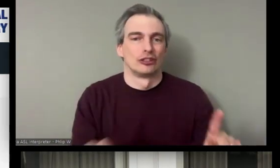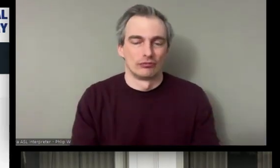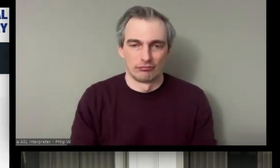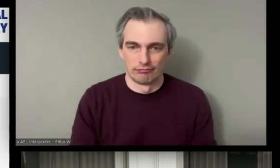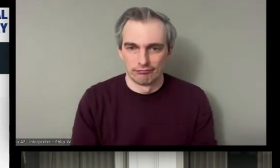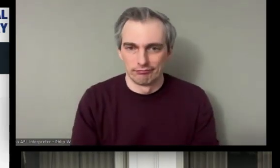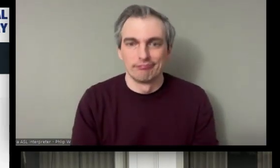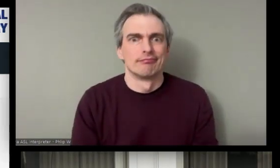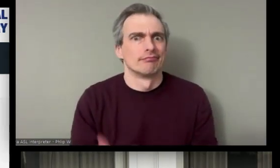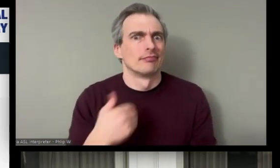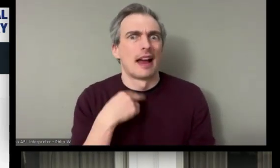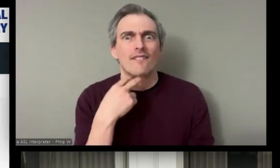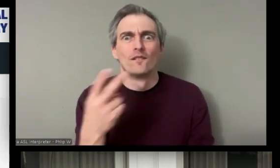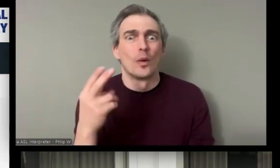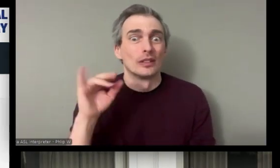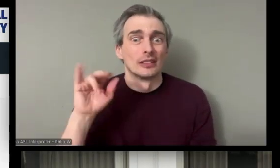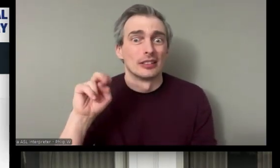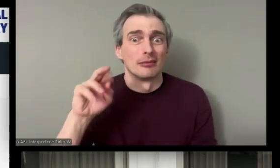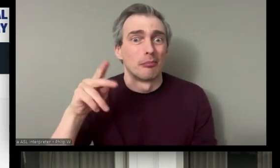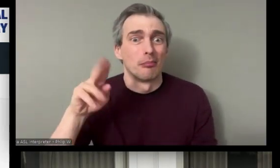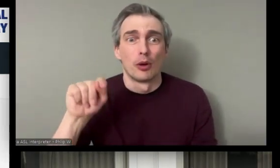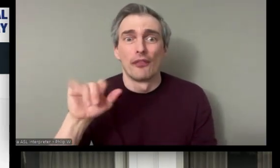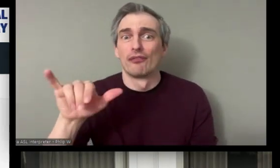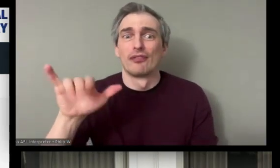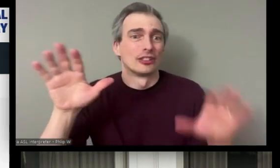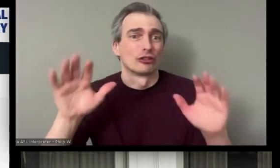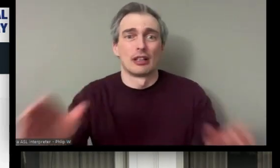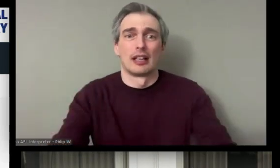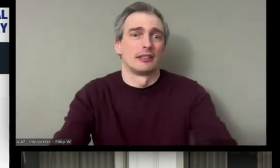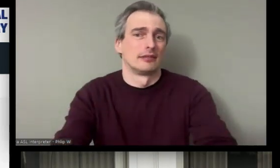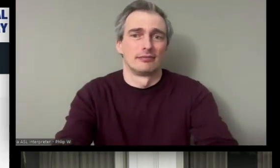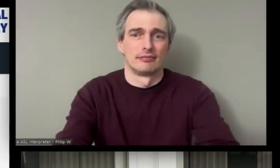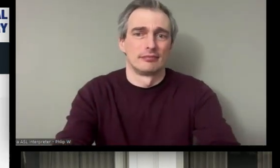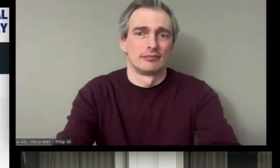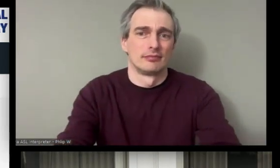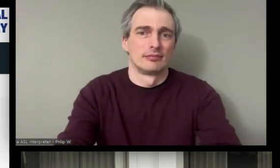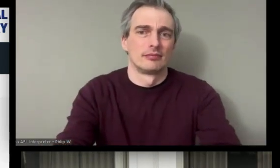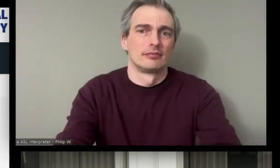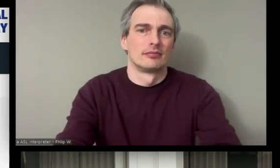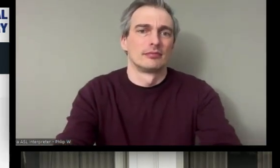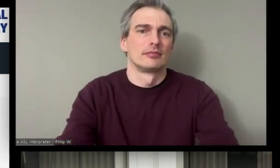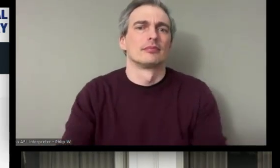And from an accessibility lens, it seems like a really small... Just